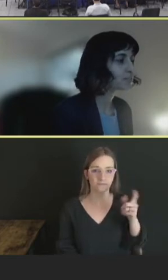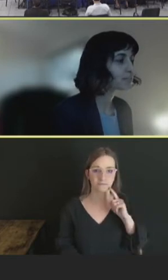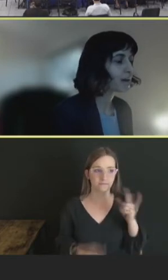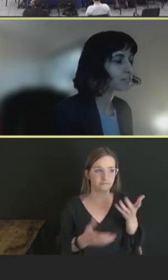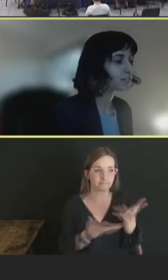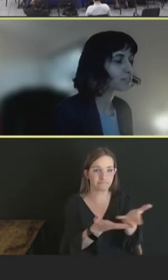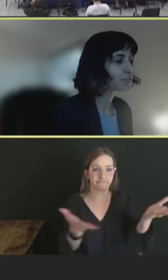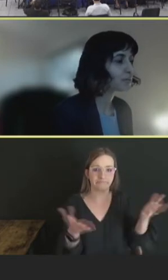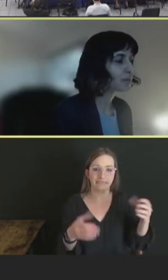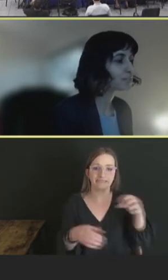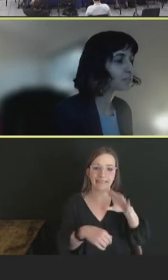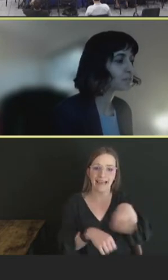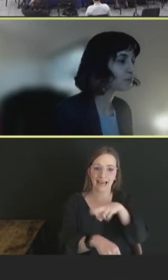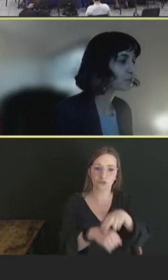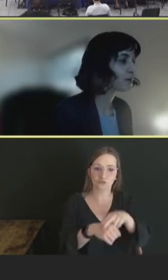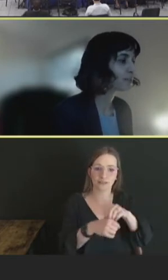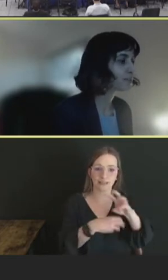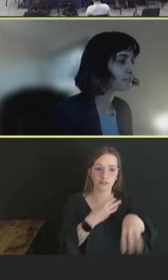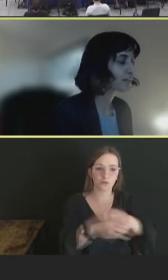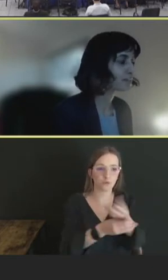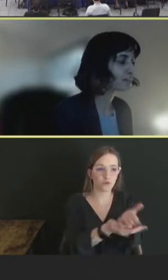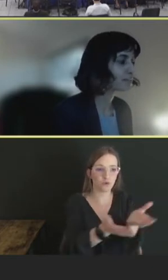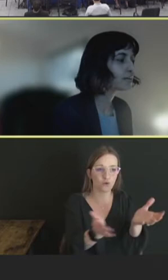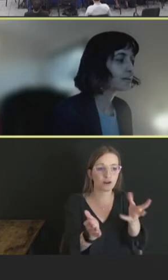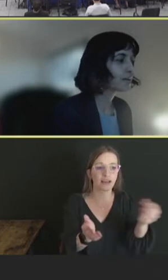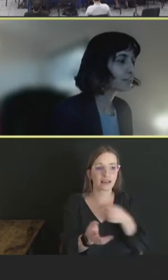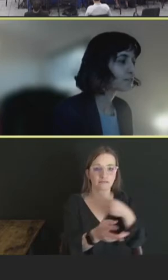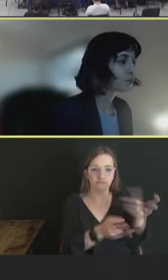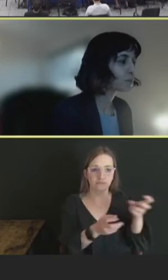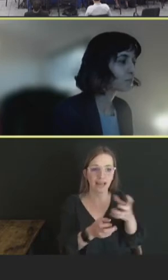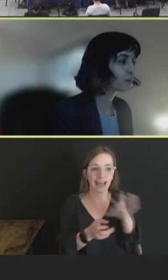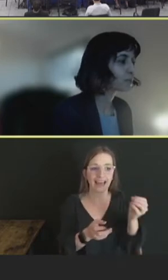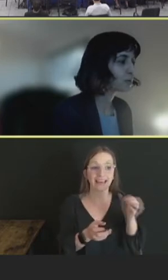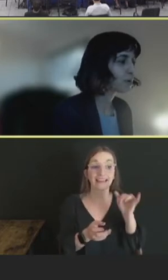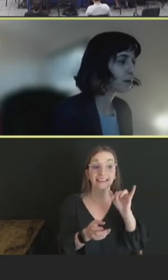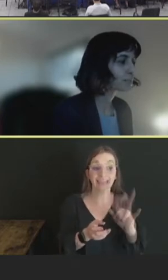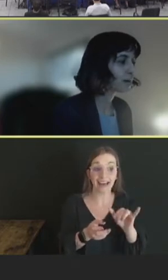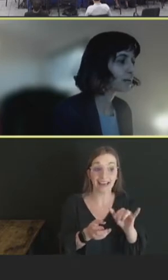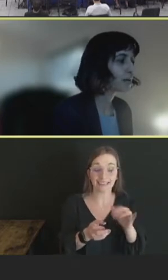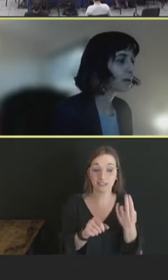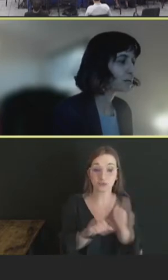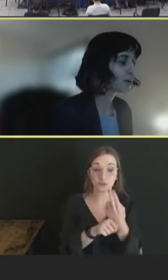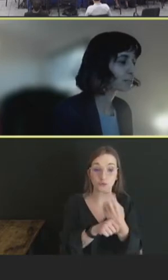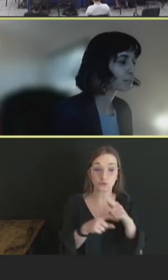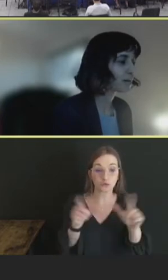used as an adjuvant to enhance immune response to vaccines in the form of aluminum oxide, hydroxide,